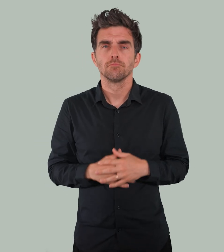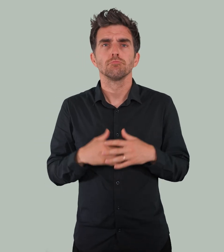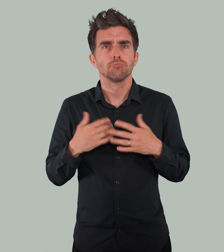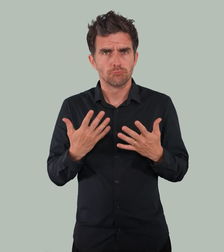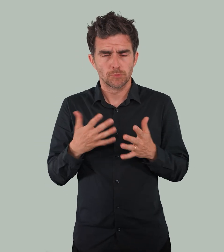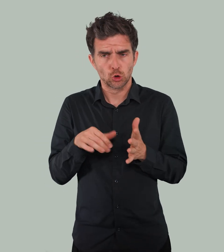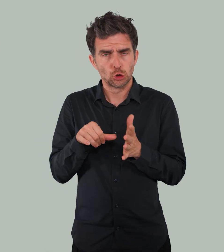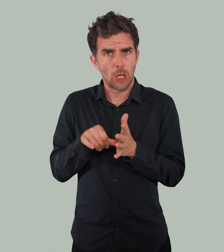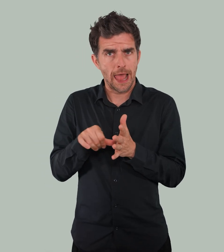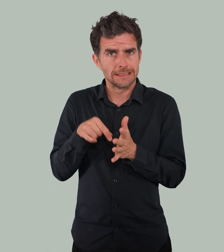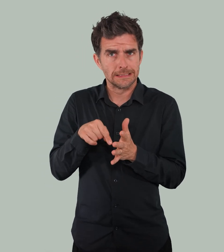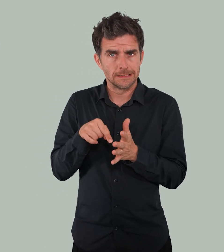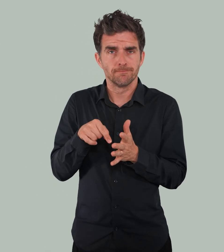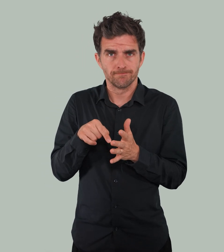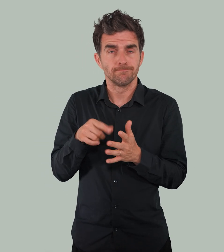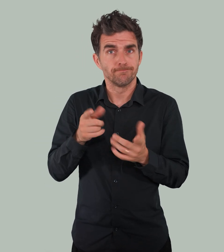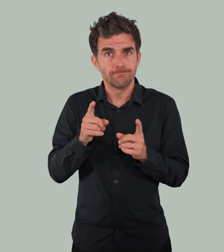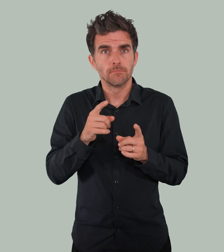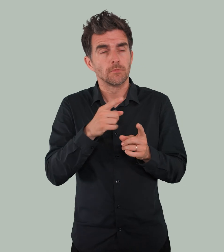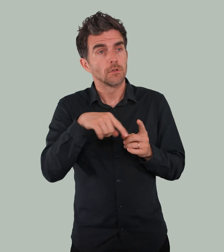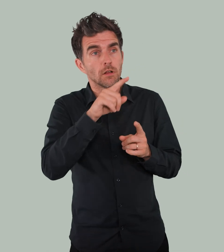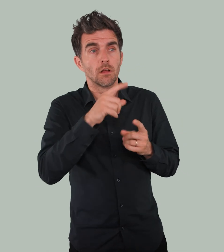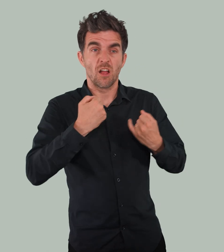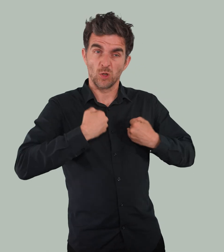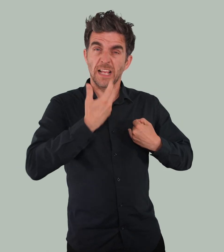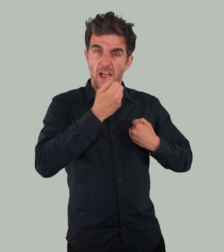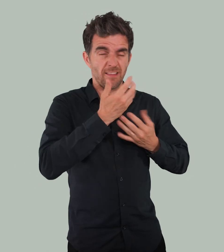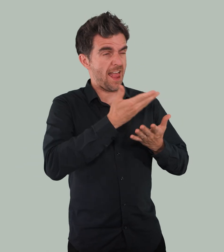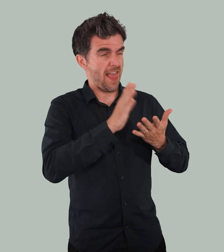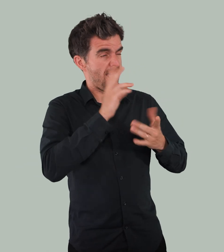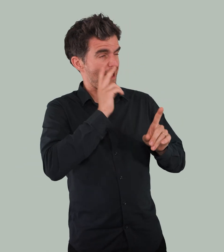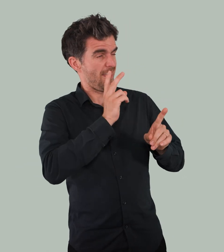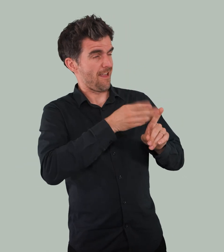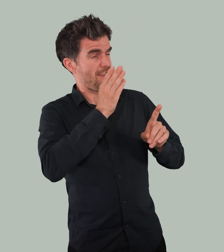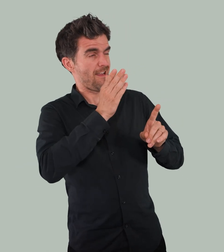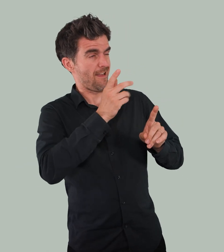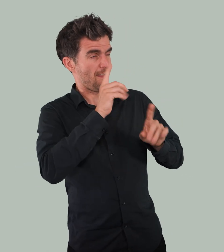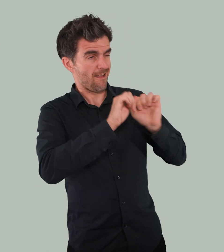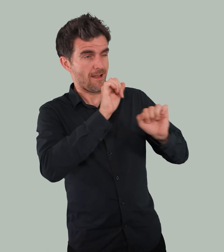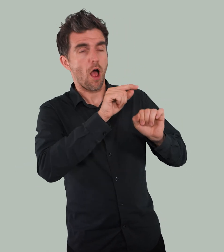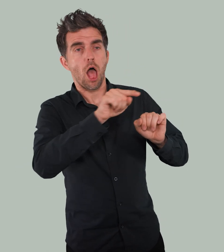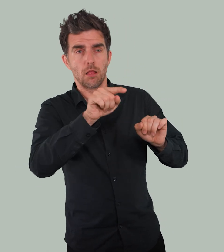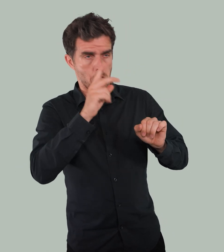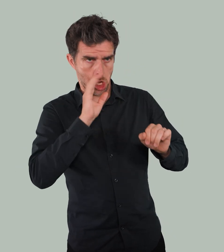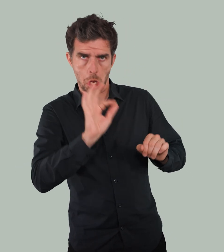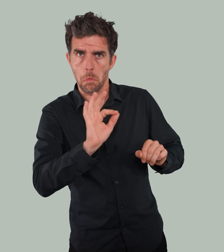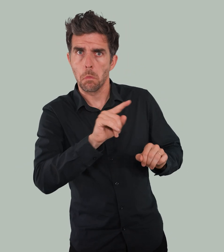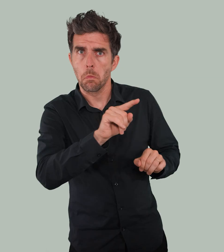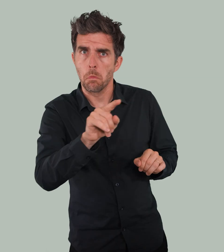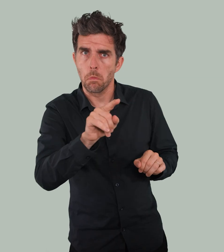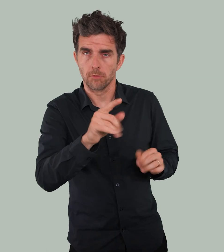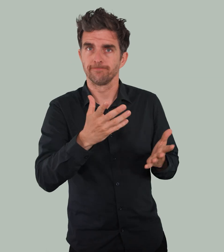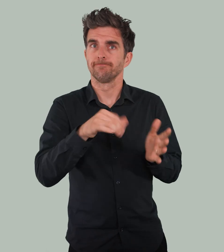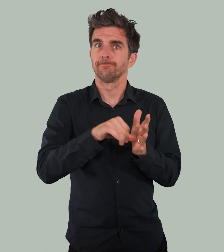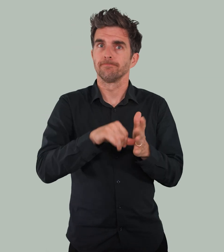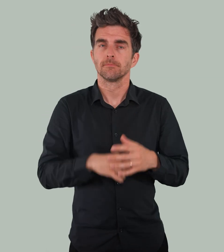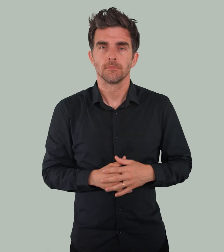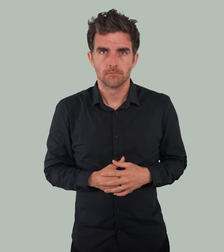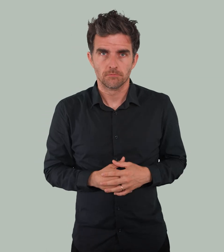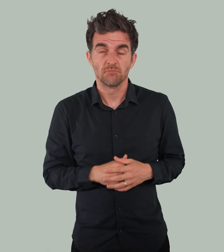Challenges in recognising less visible conditions